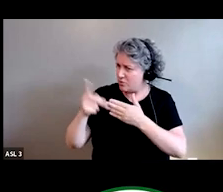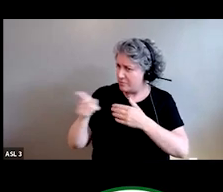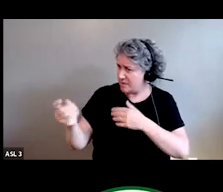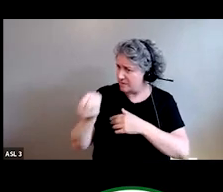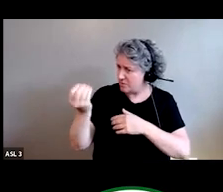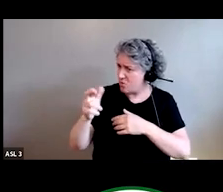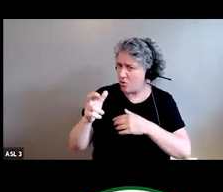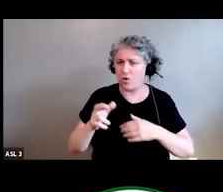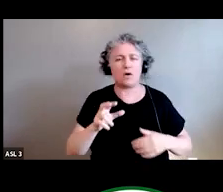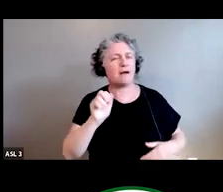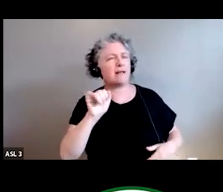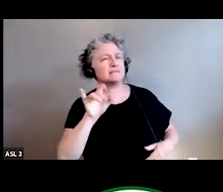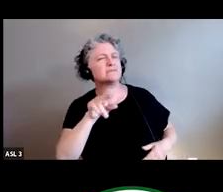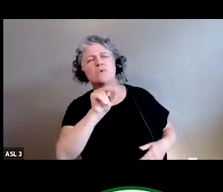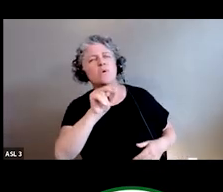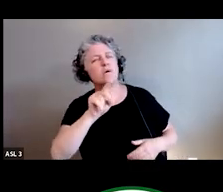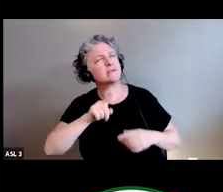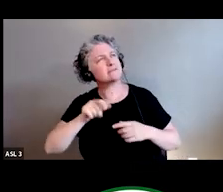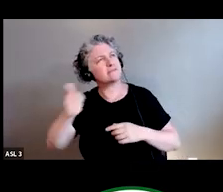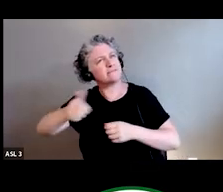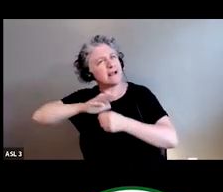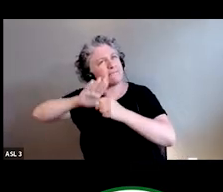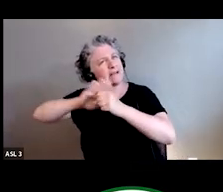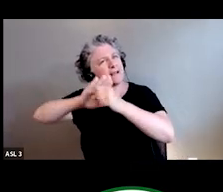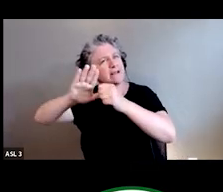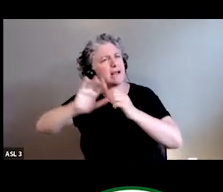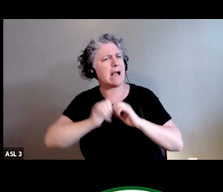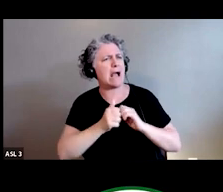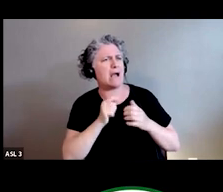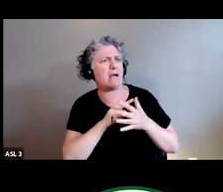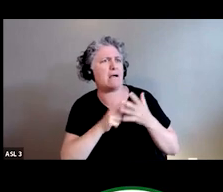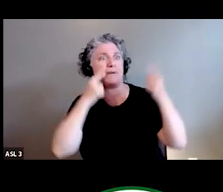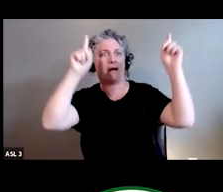No, I think more like advocating for herself when she goes to parks maybe and or wants